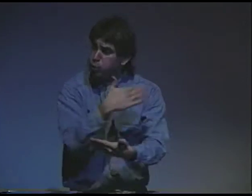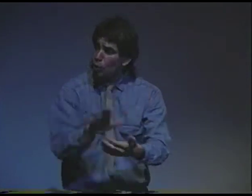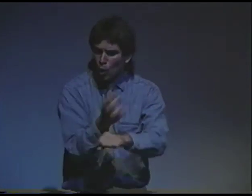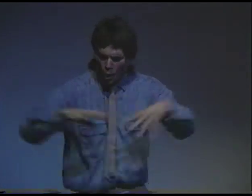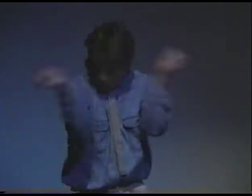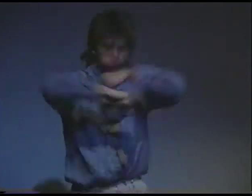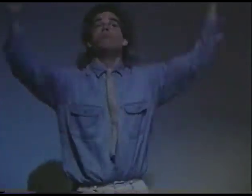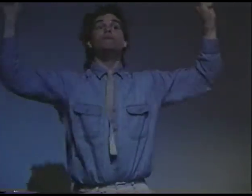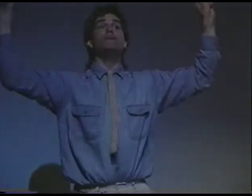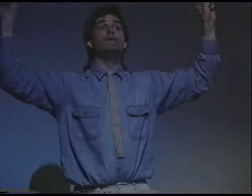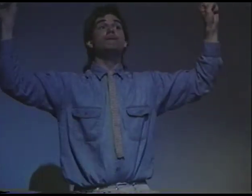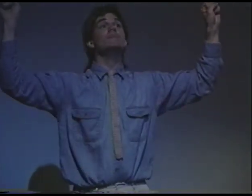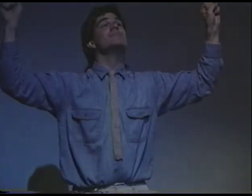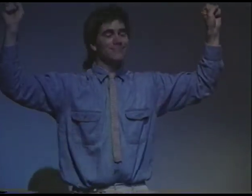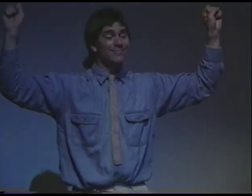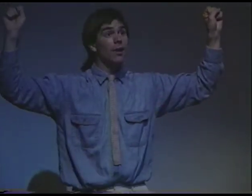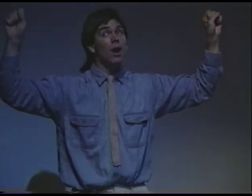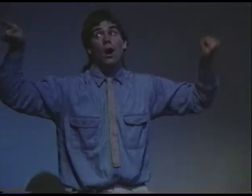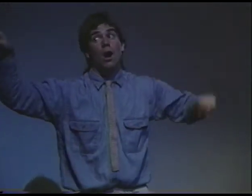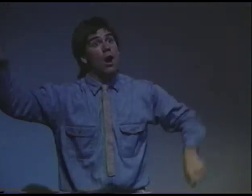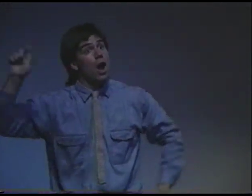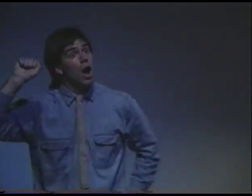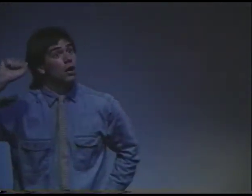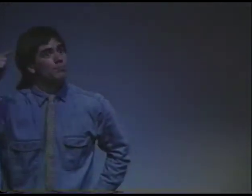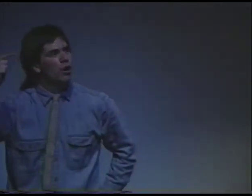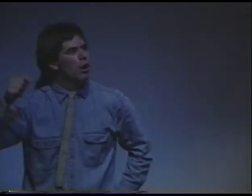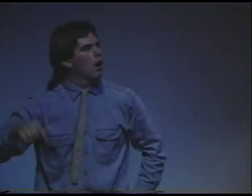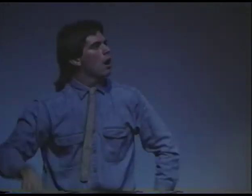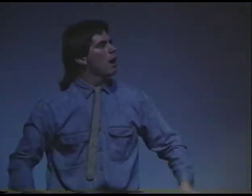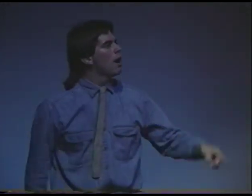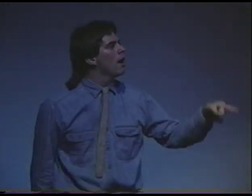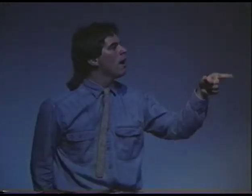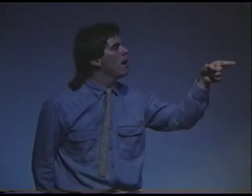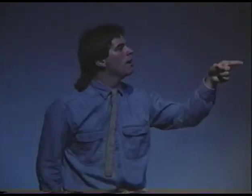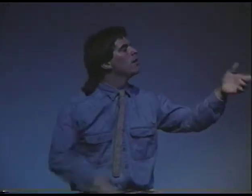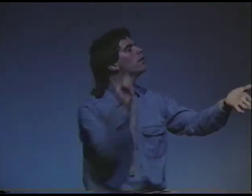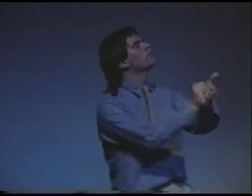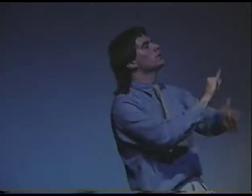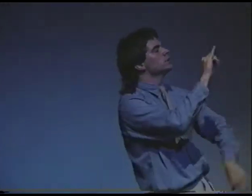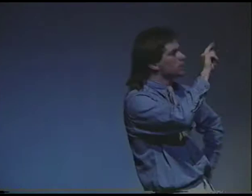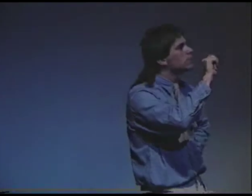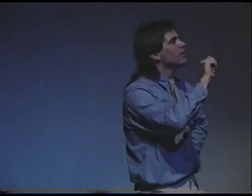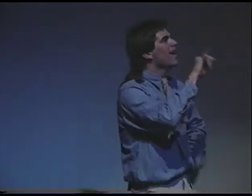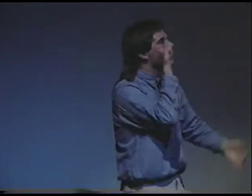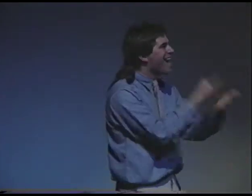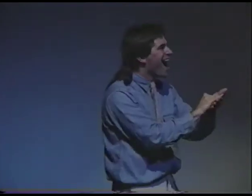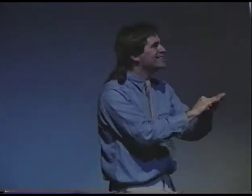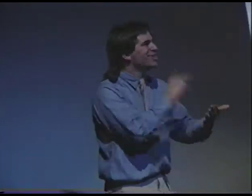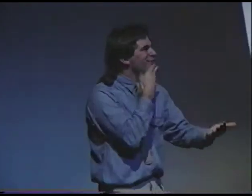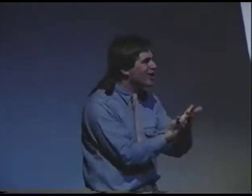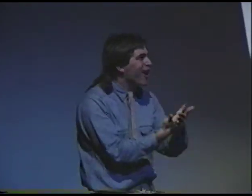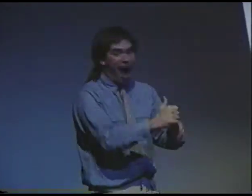The record started on the music and the bomb. And Ginsburg said, that's it.